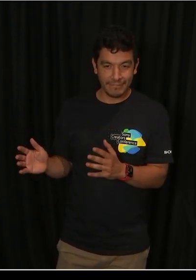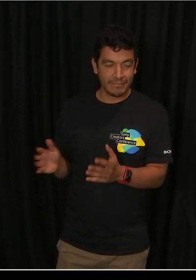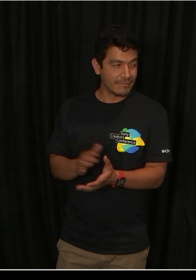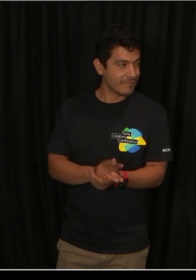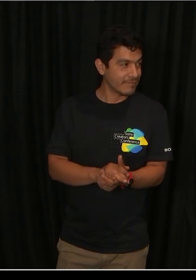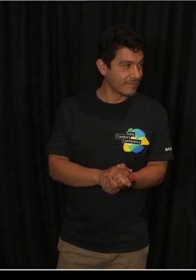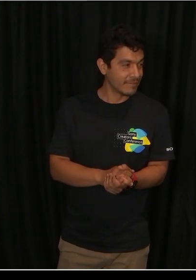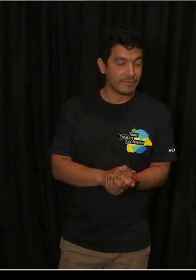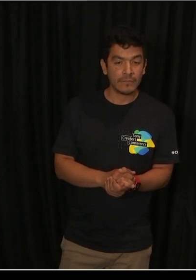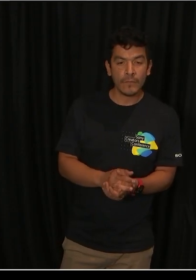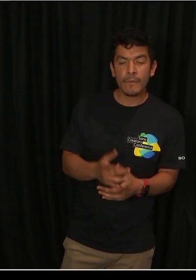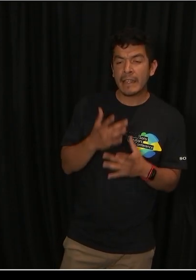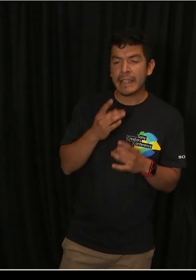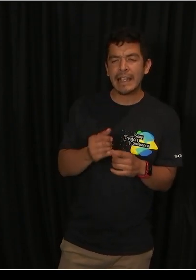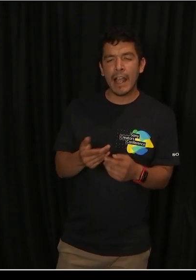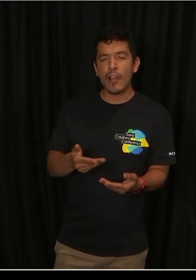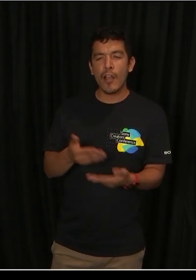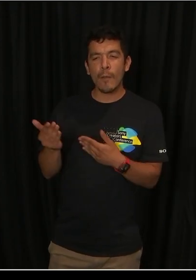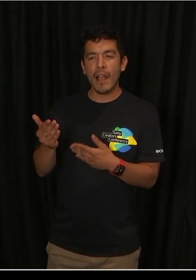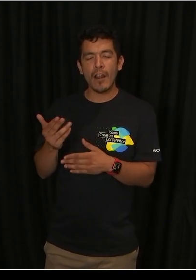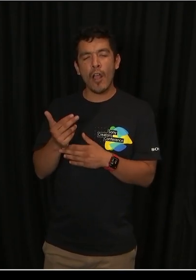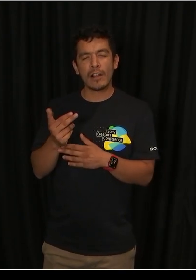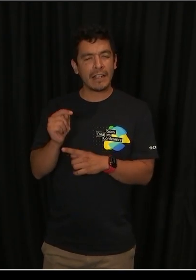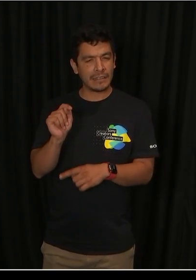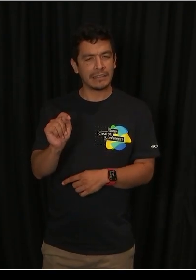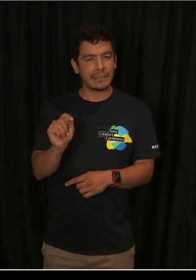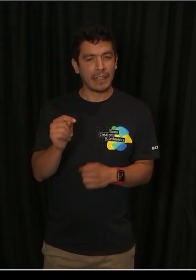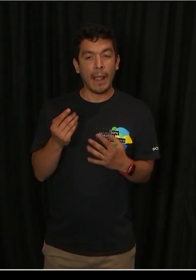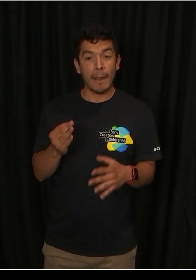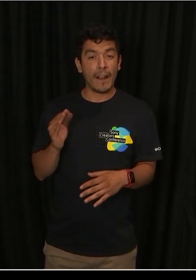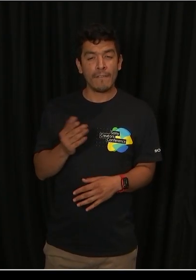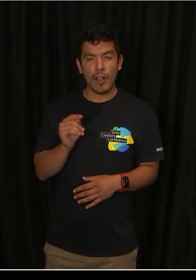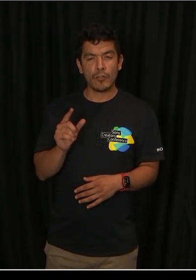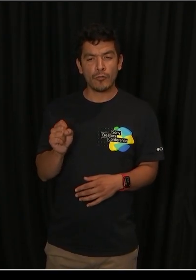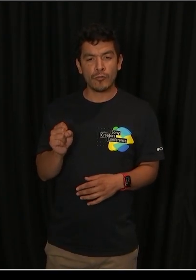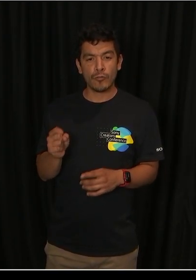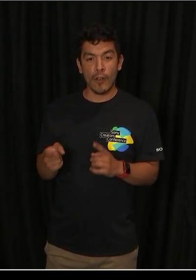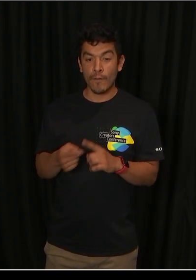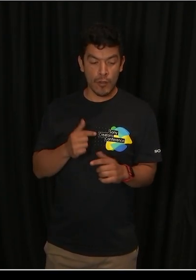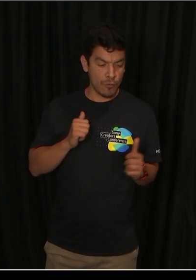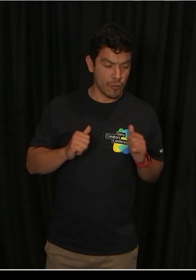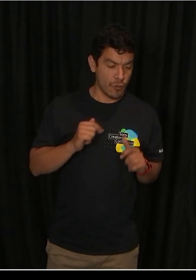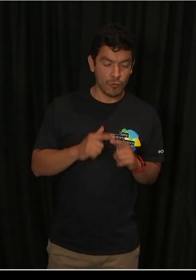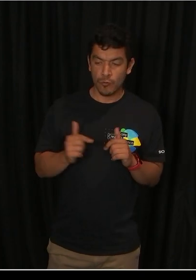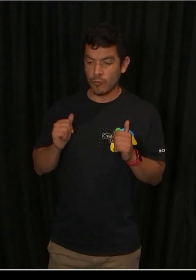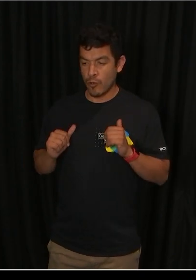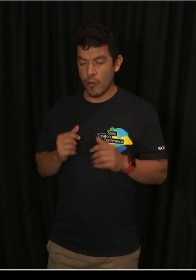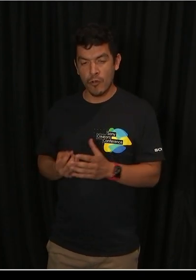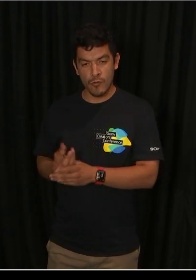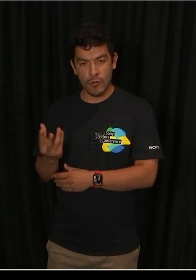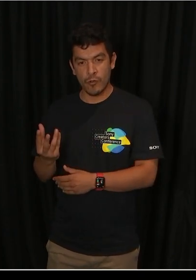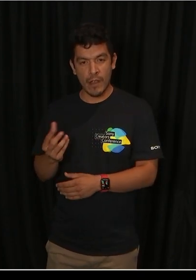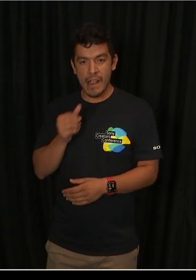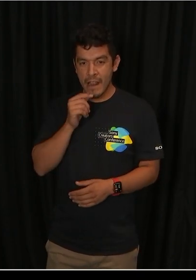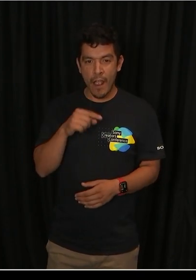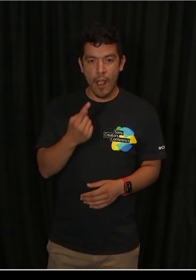It was interesting how you brought up Hotel T, so many of our tools kind of go from show to show. And it's not just.. look at picture tools from